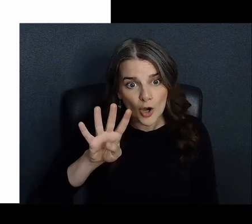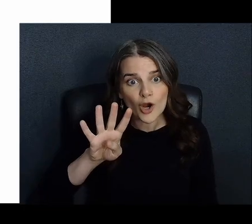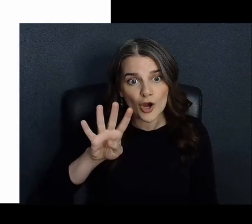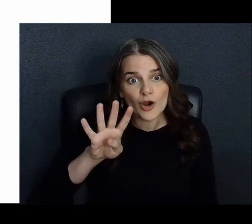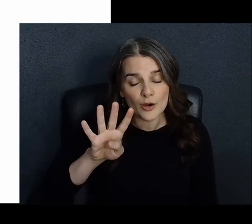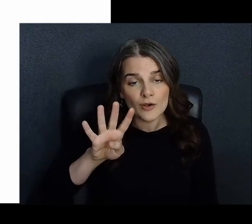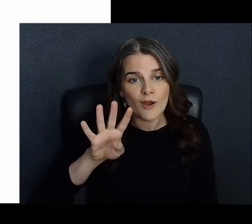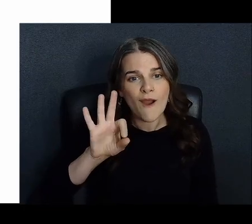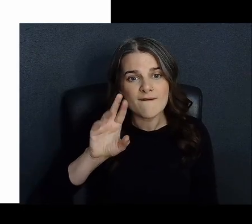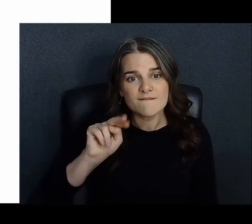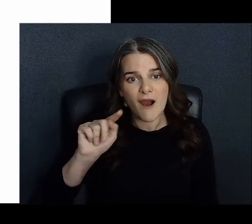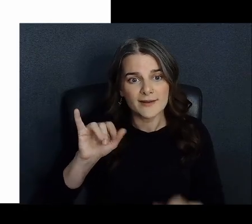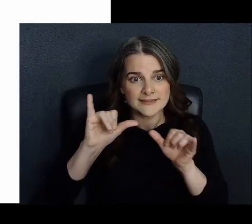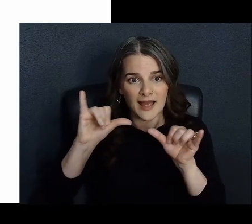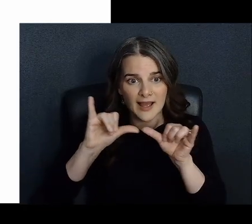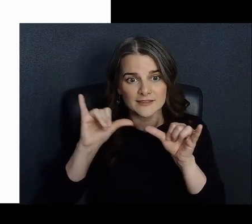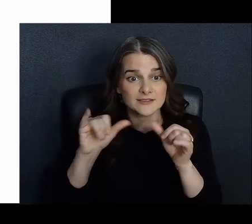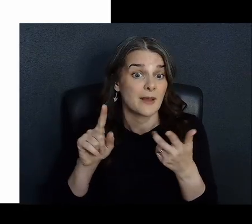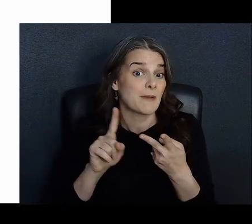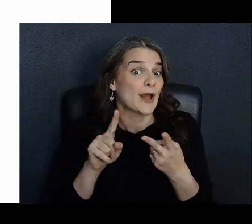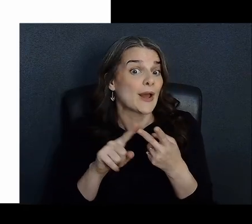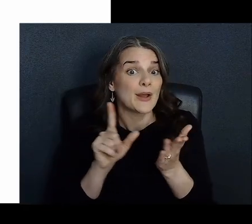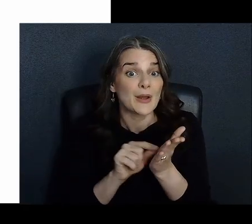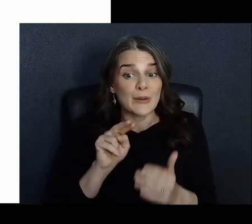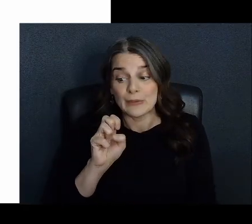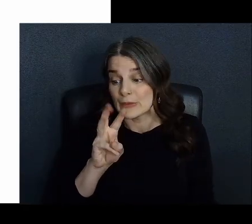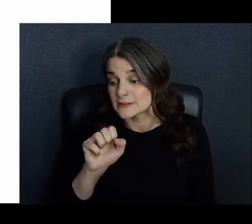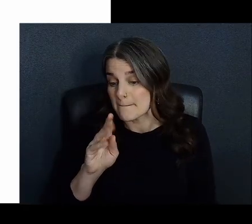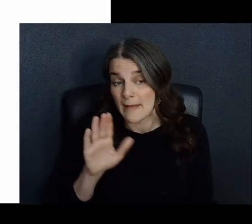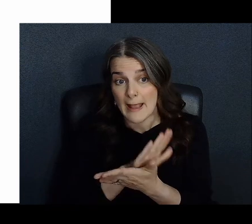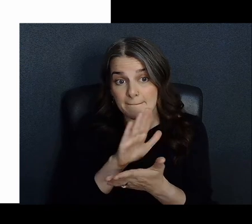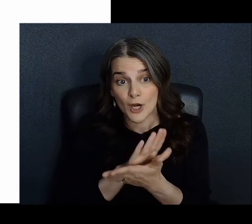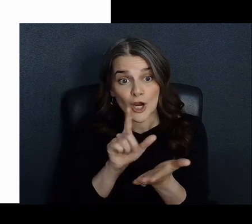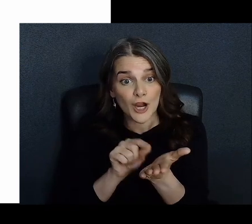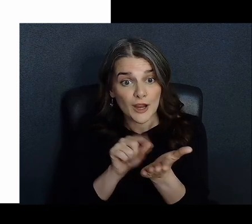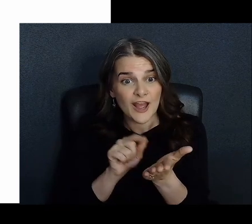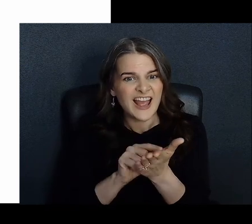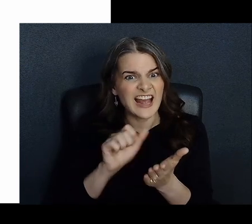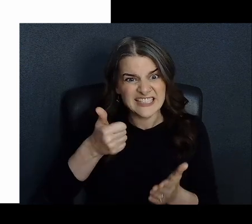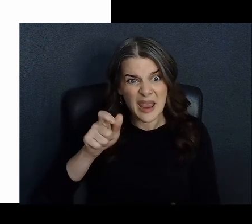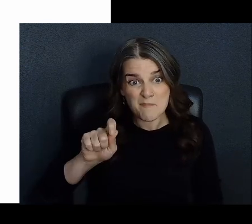And your newspaper, for example, might be in 10 point font. So with that said, you would probably